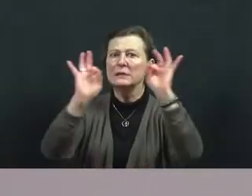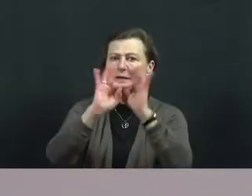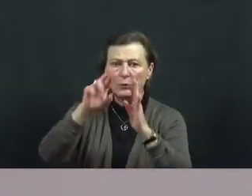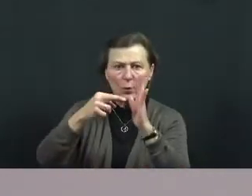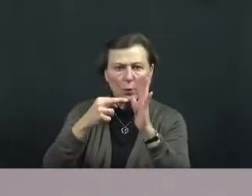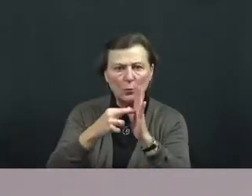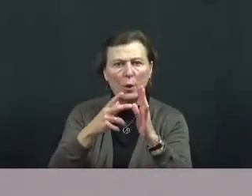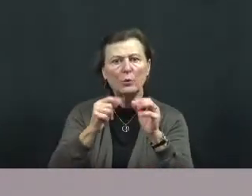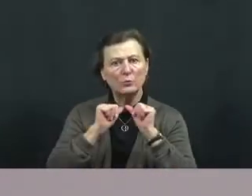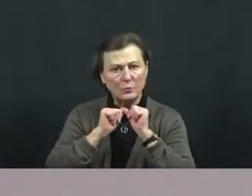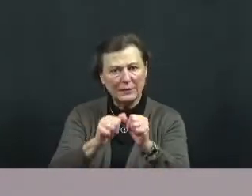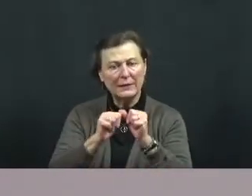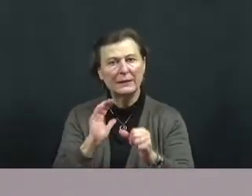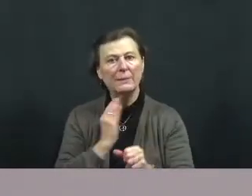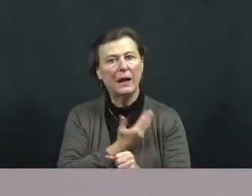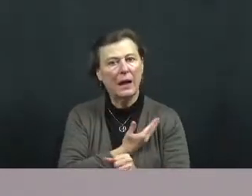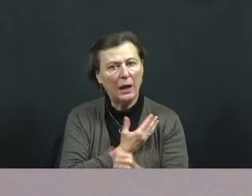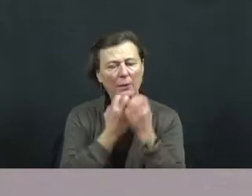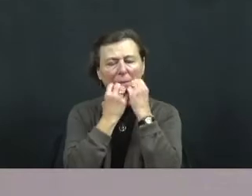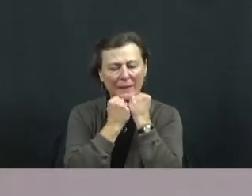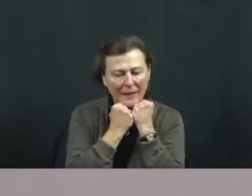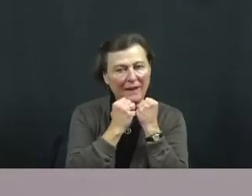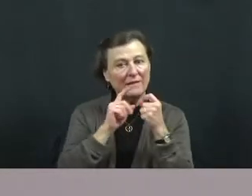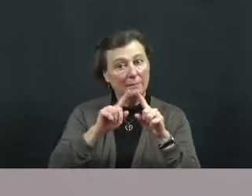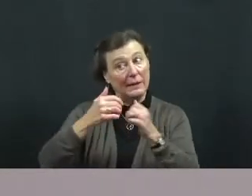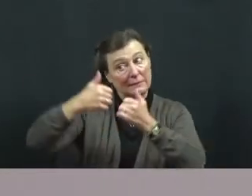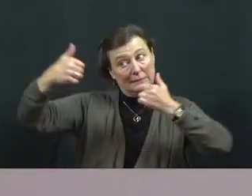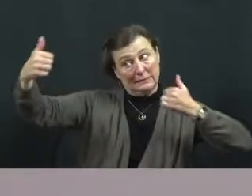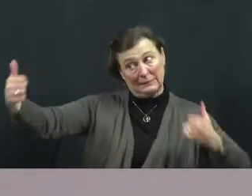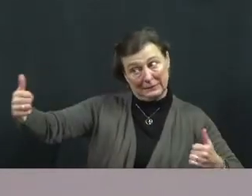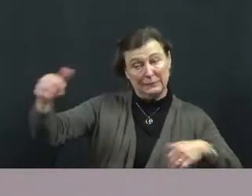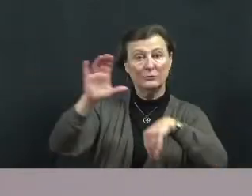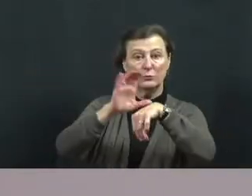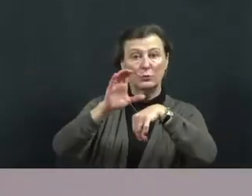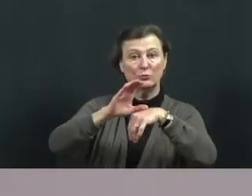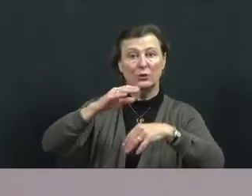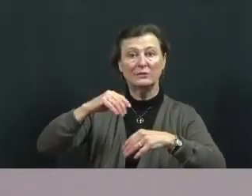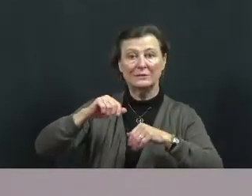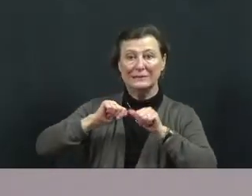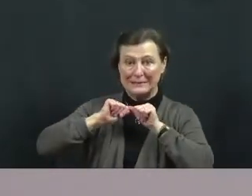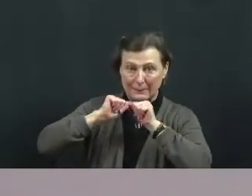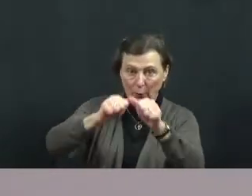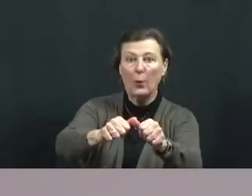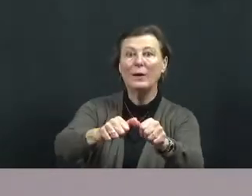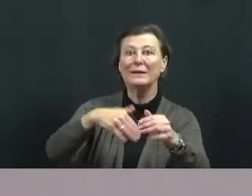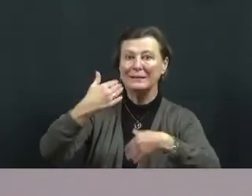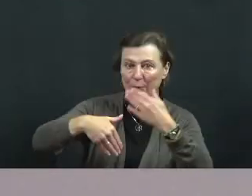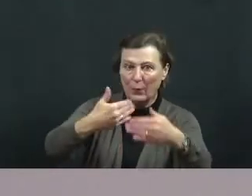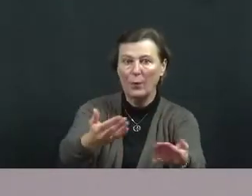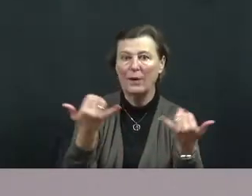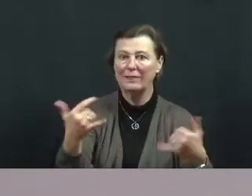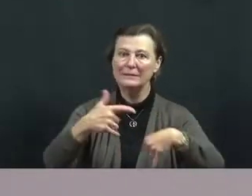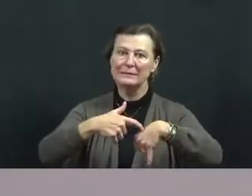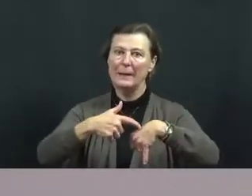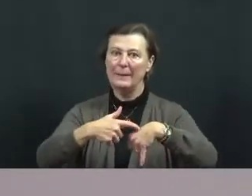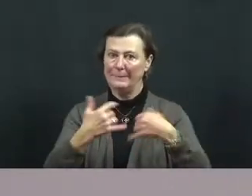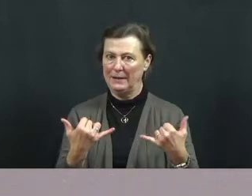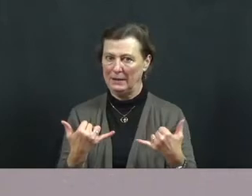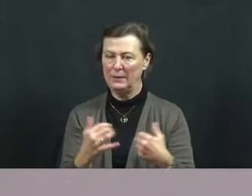beloved, but socially distanced congregation, going at this time.